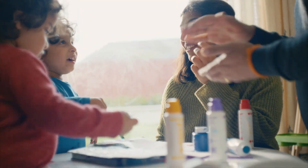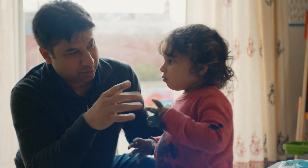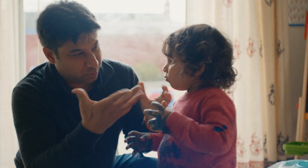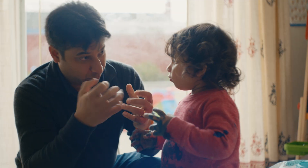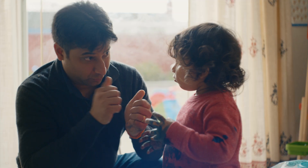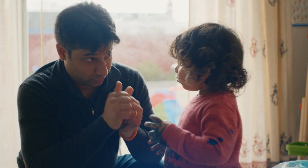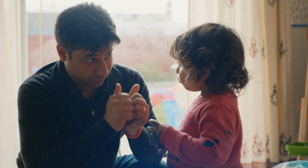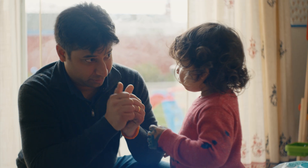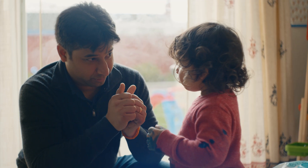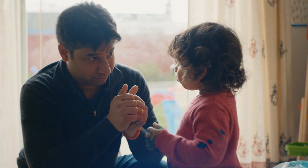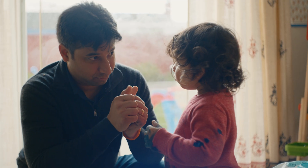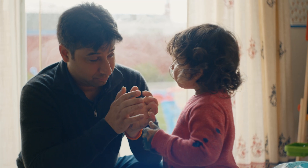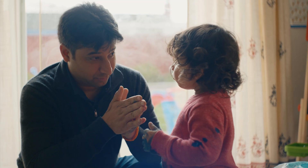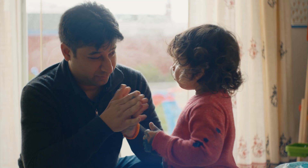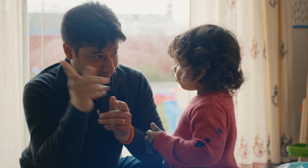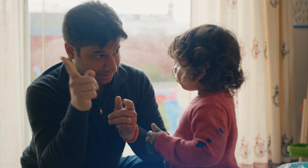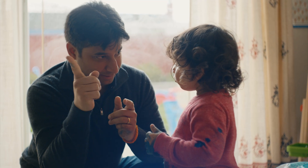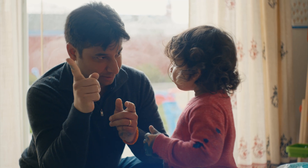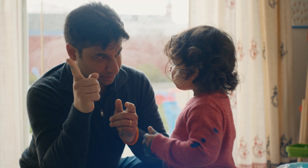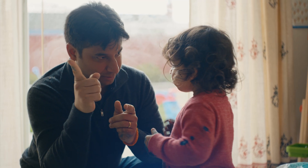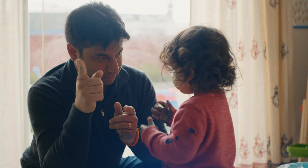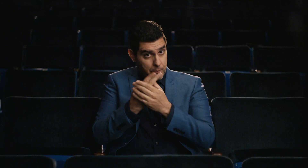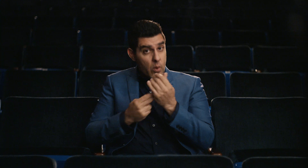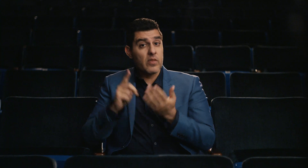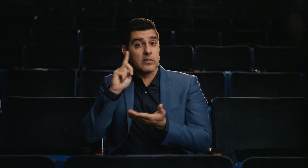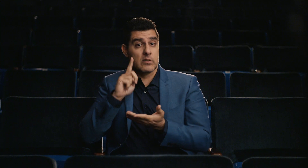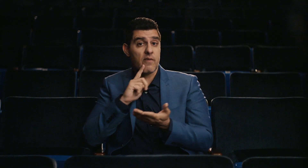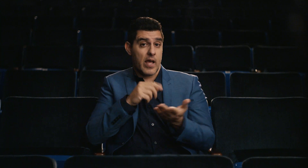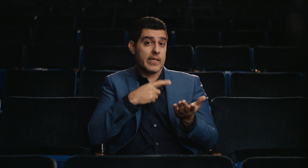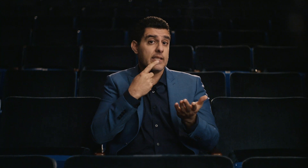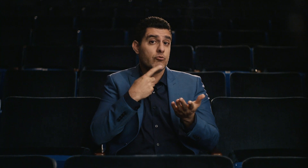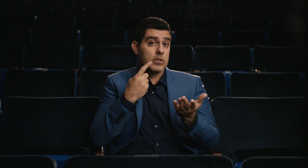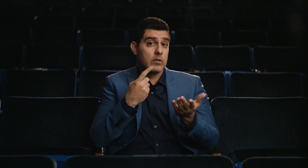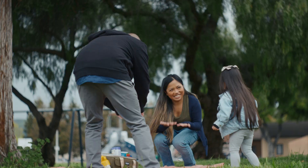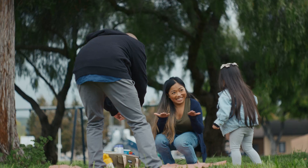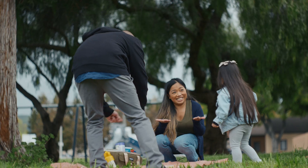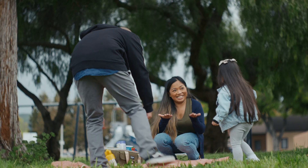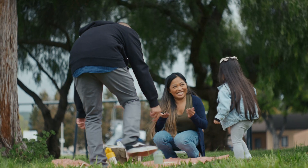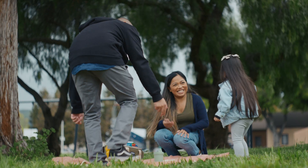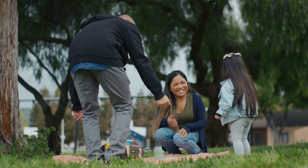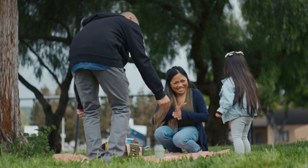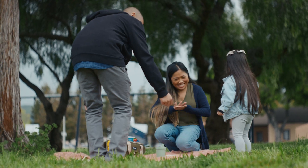Human connections so that people can understand different people’s lives Both for the deaf and hearing.